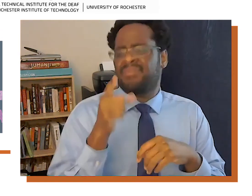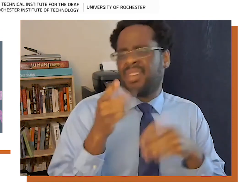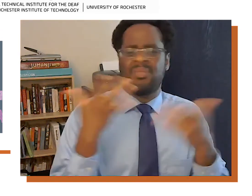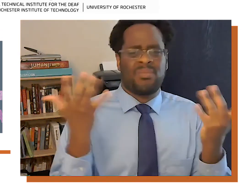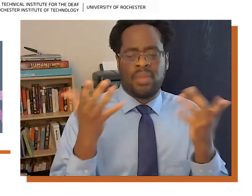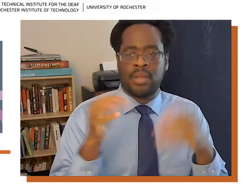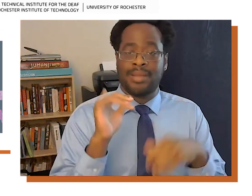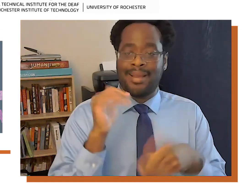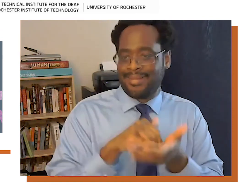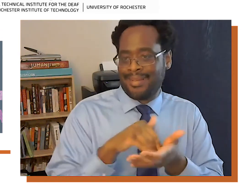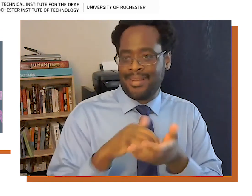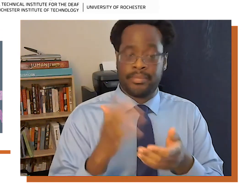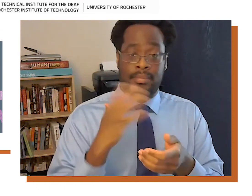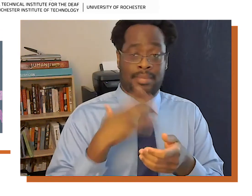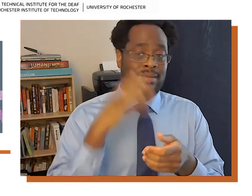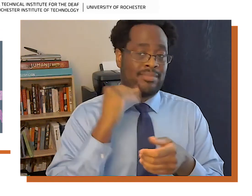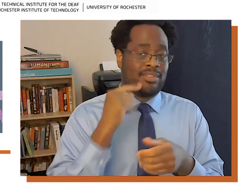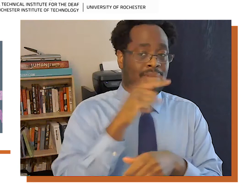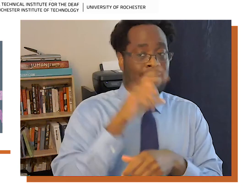because of the struggle it was to finish that.